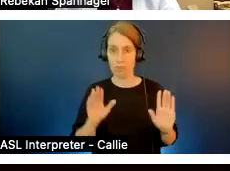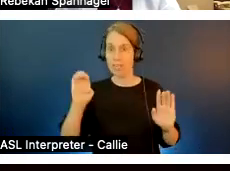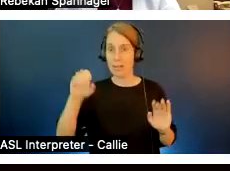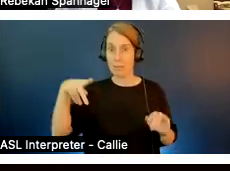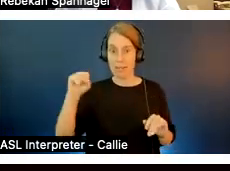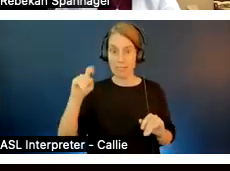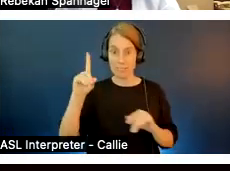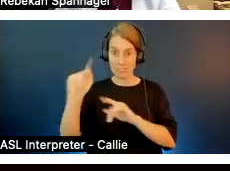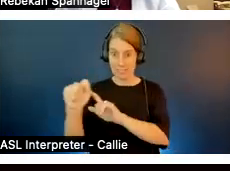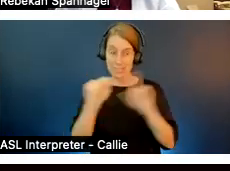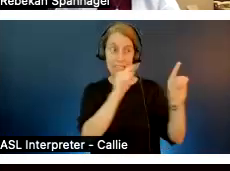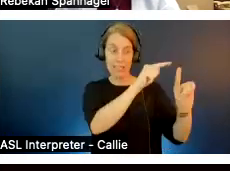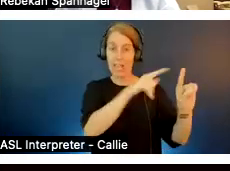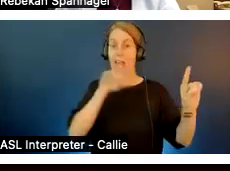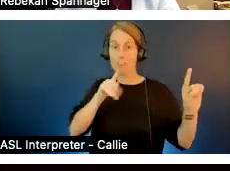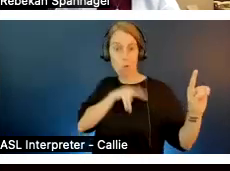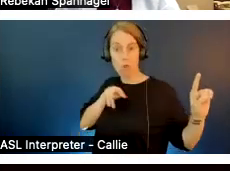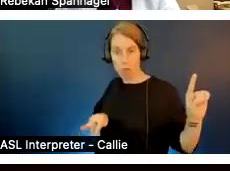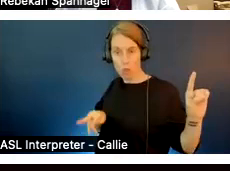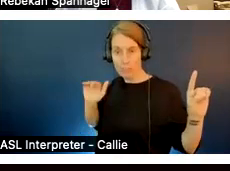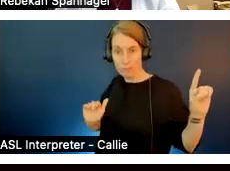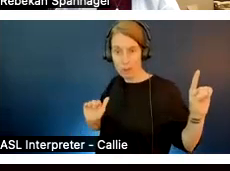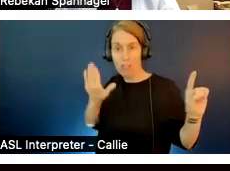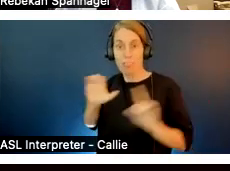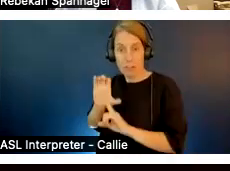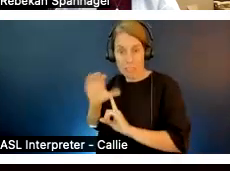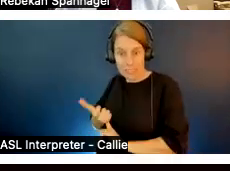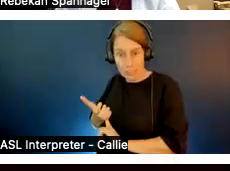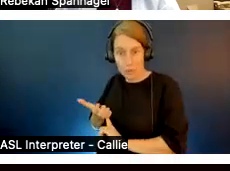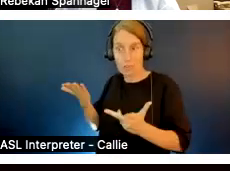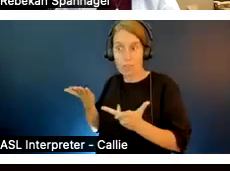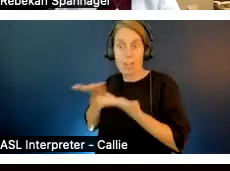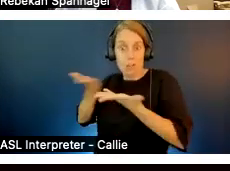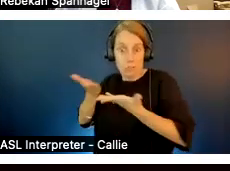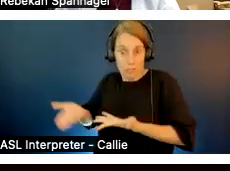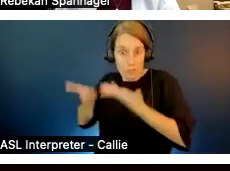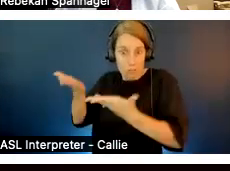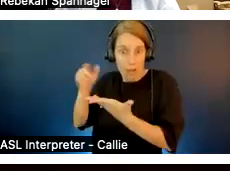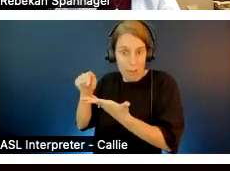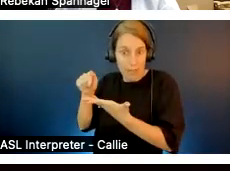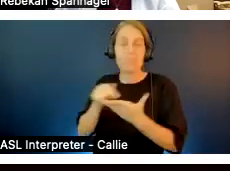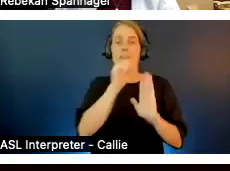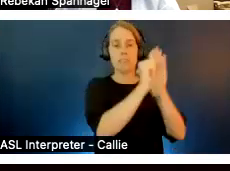what are the recommendations on trying to provide care and treatment therapies for that child